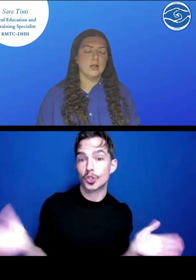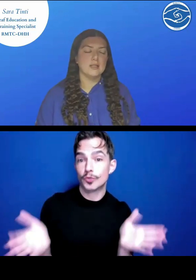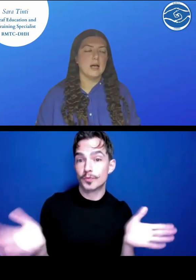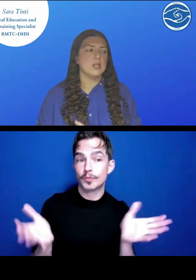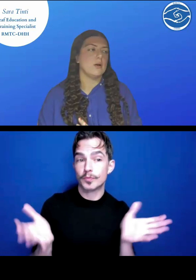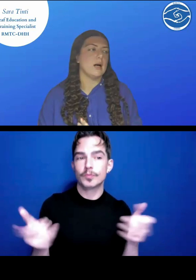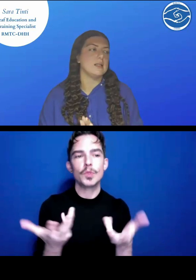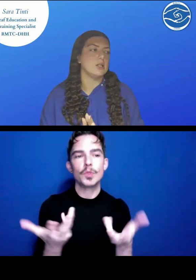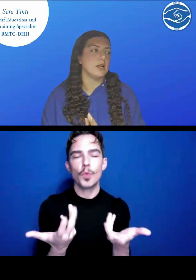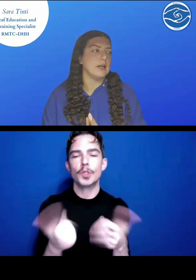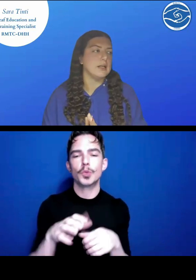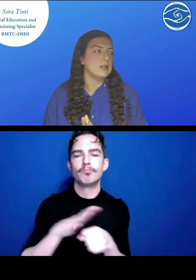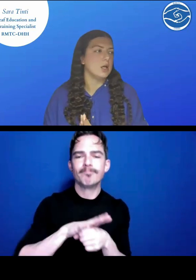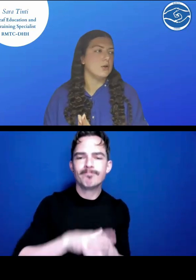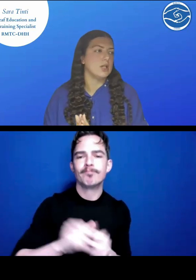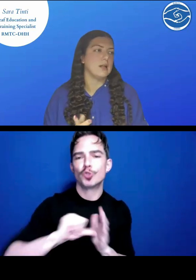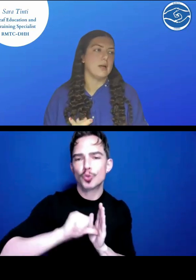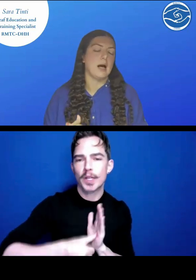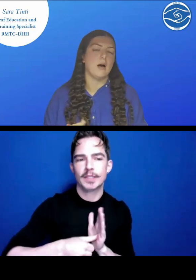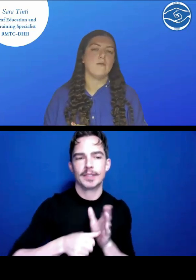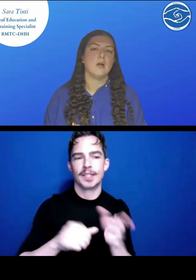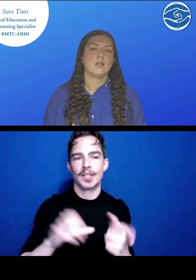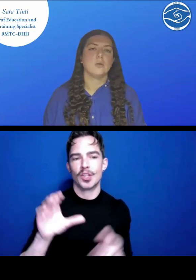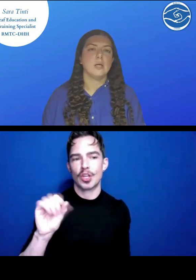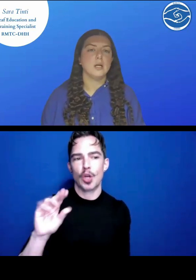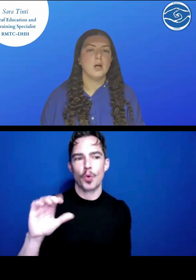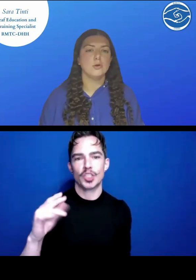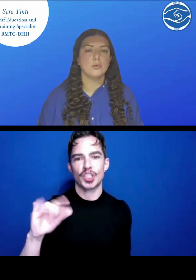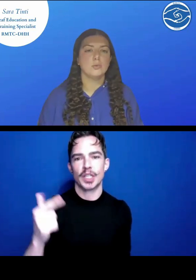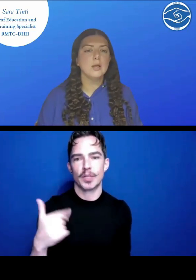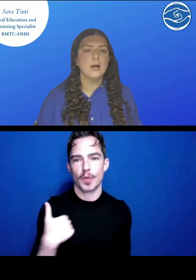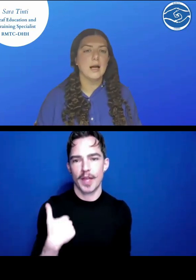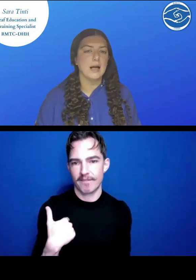to stress that to you guys. This year is the coaching that we have. So we can coach really on